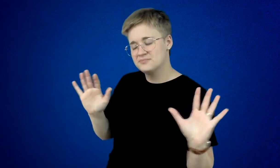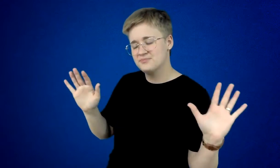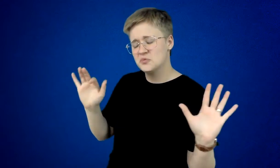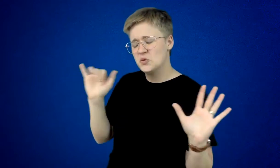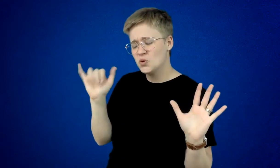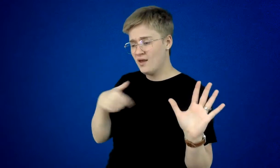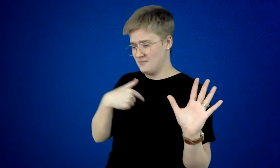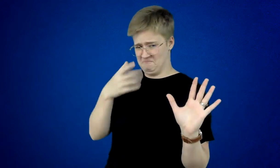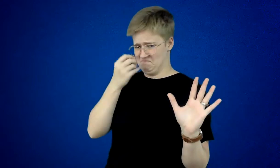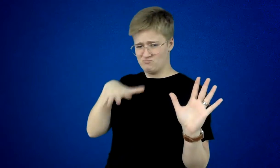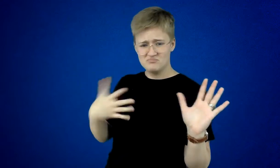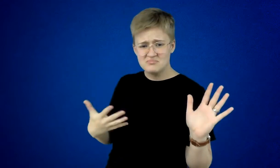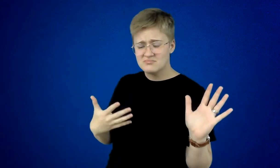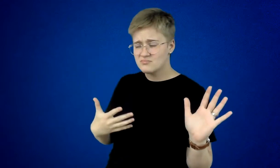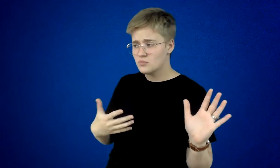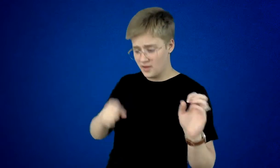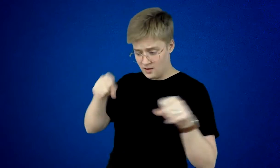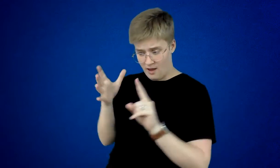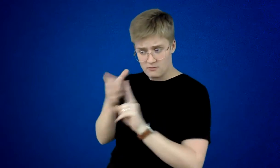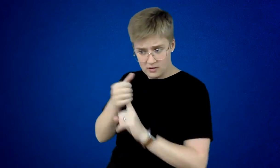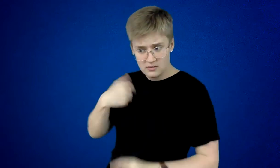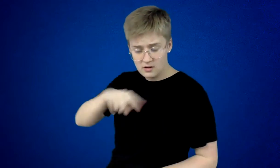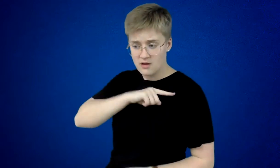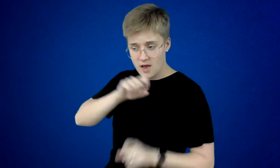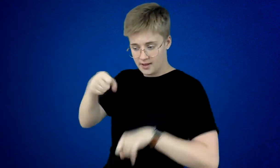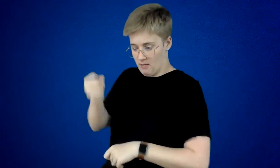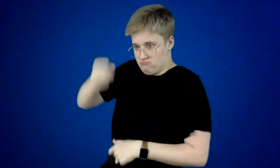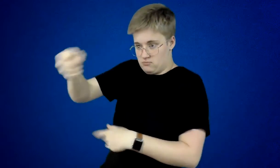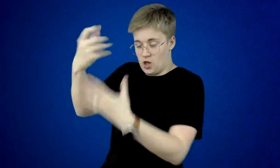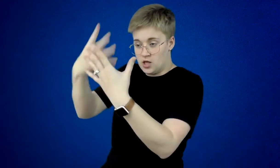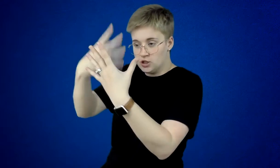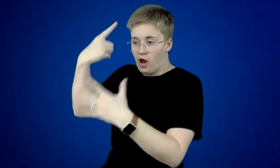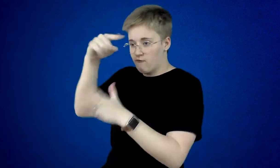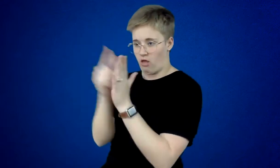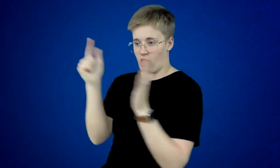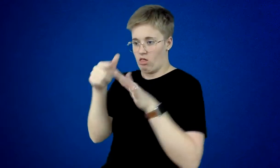“I don’t care. He can catch us. He can put us in jail for trespassing. I don’t care.”